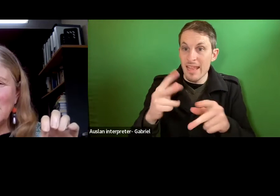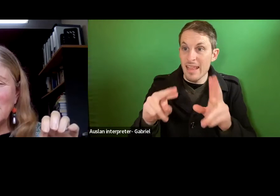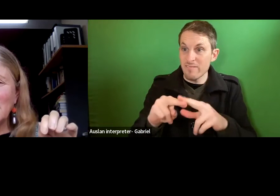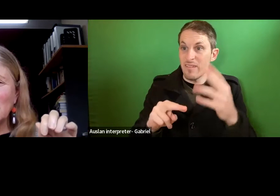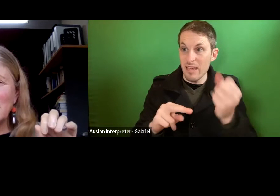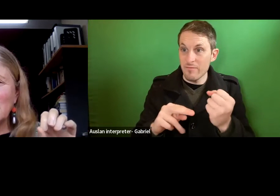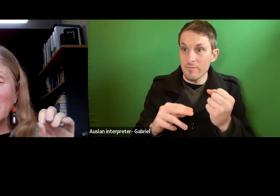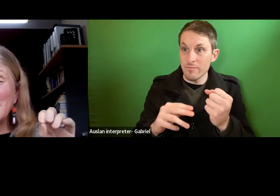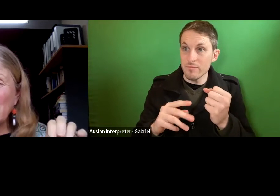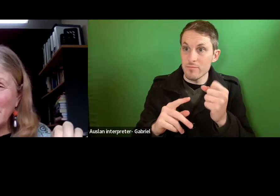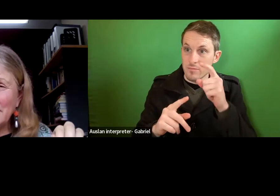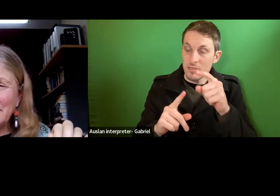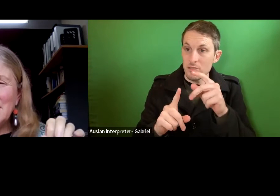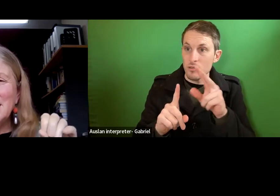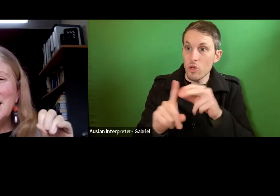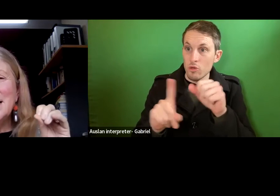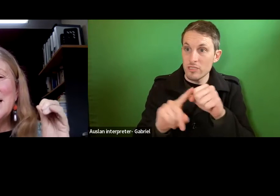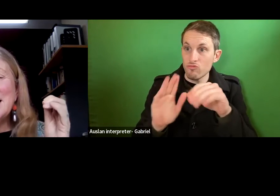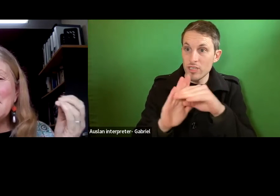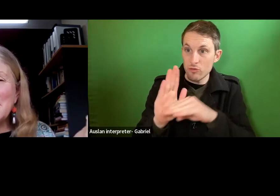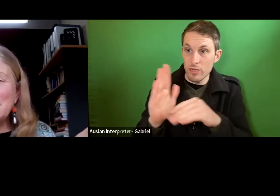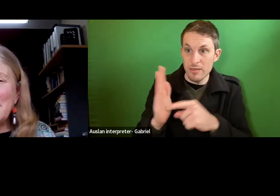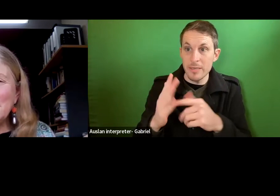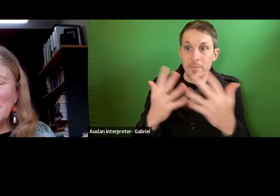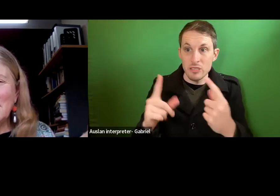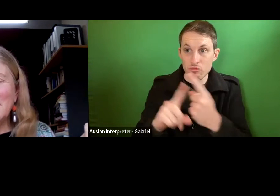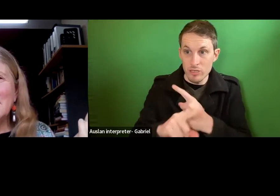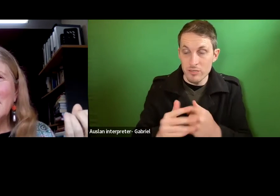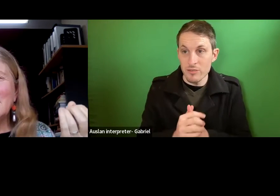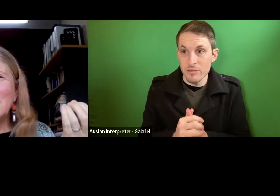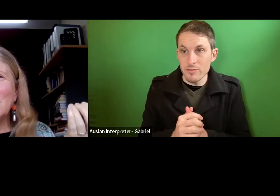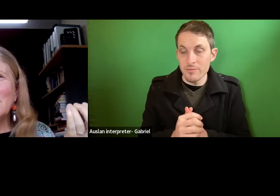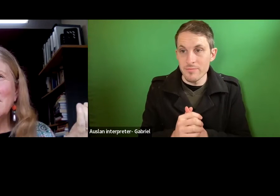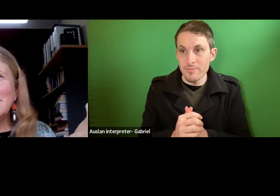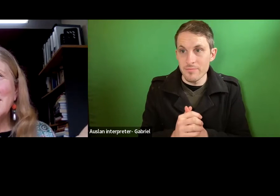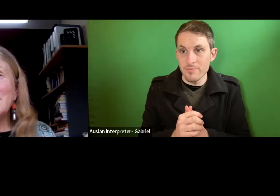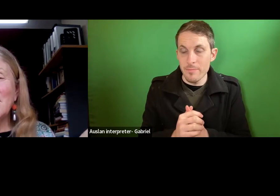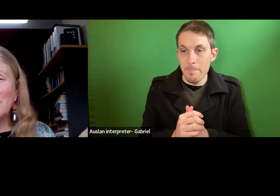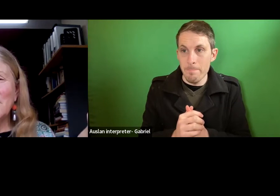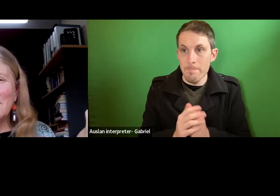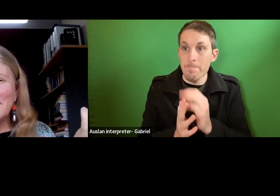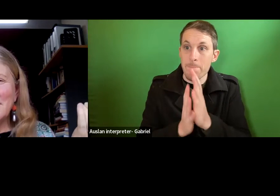in diagnostic criteria, then it may be the case that a student is diagnosed